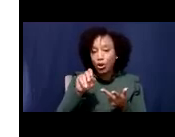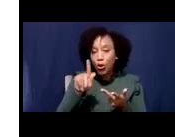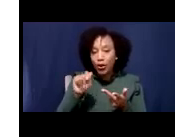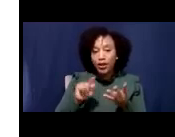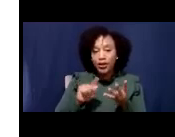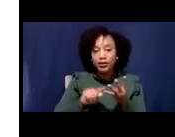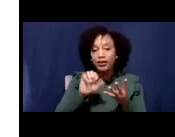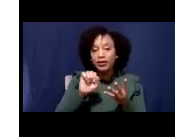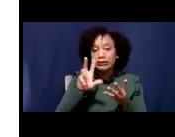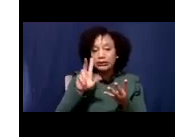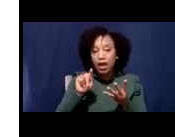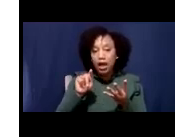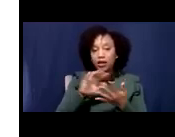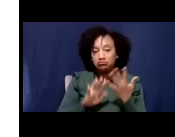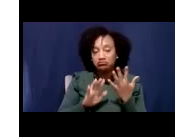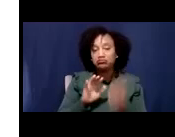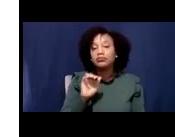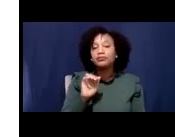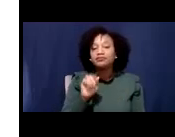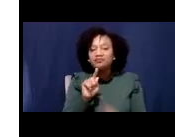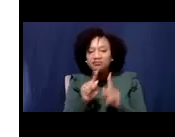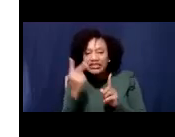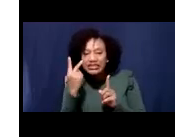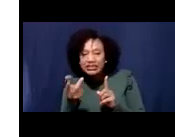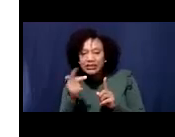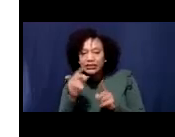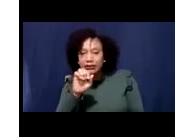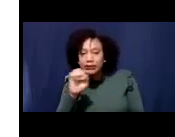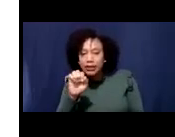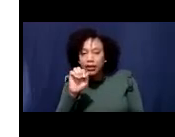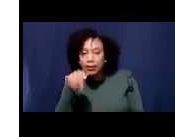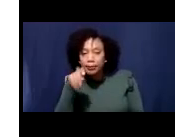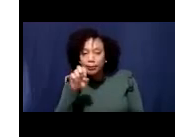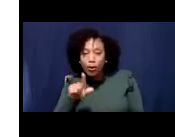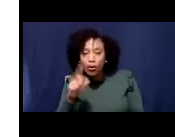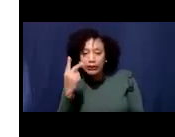and St. Paul also delineated. I would like to acknowledge that this region serves